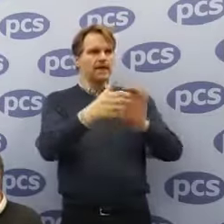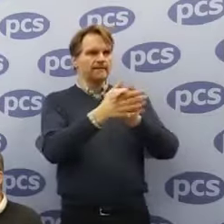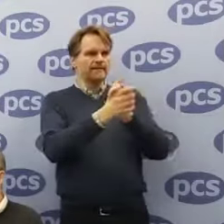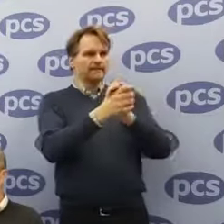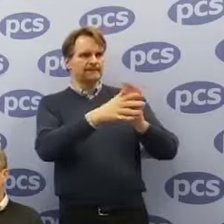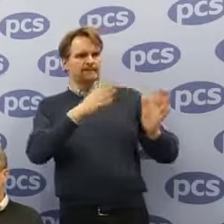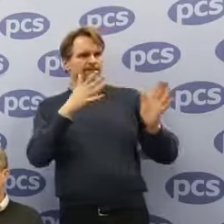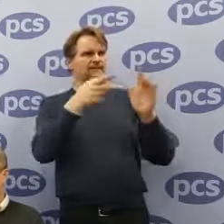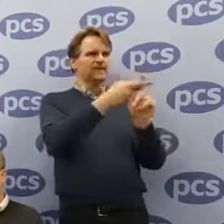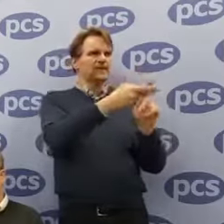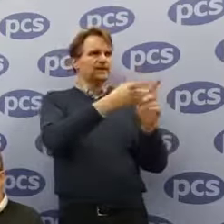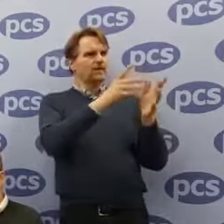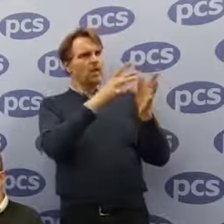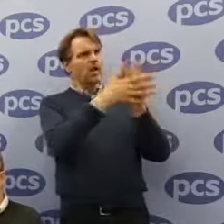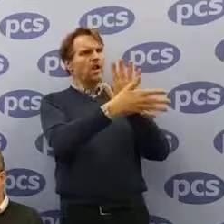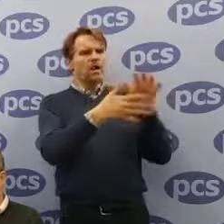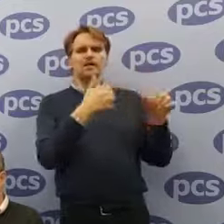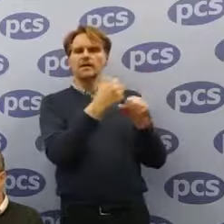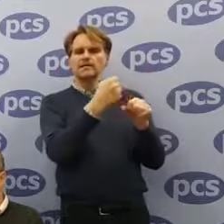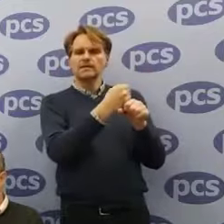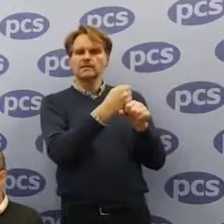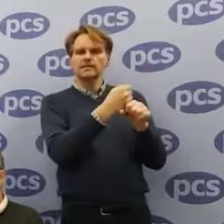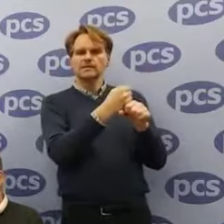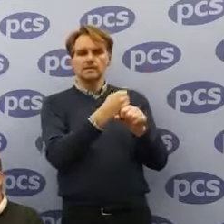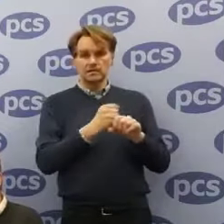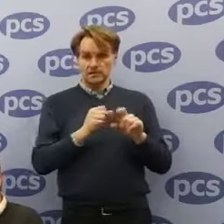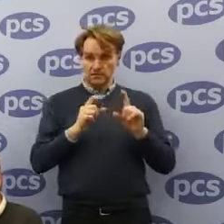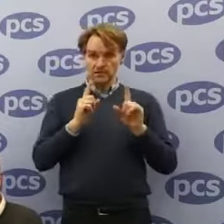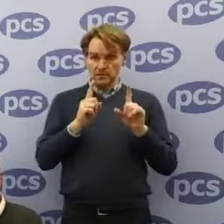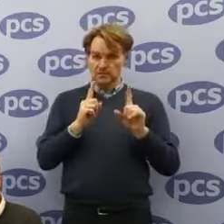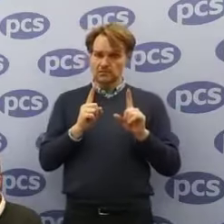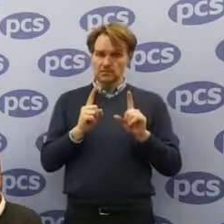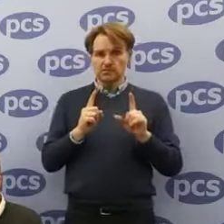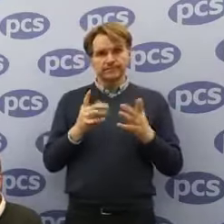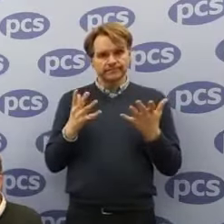and as the question points out there's a lot of speculation but we've ourselves